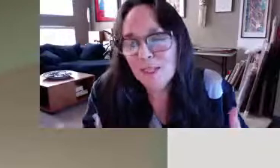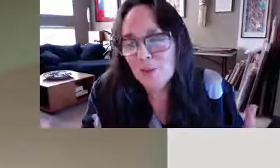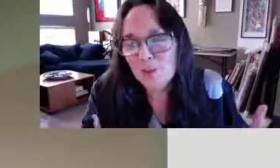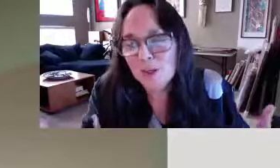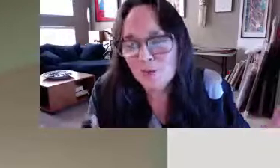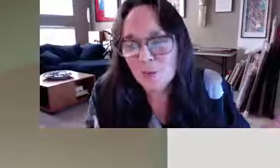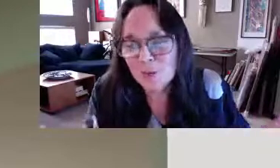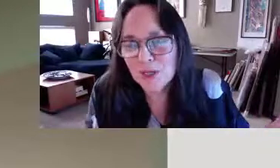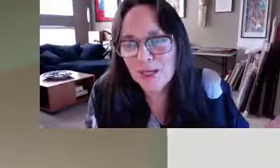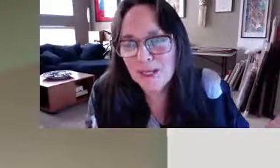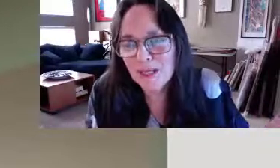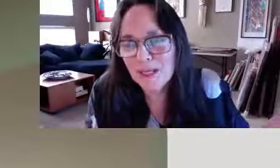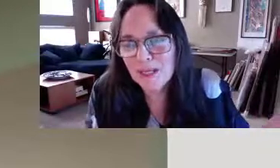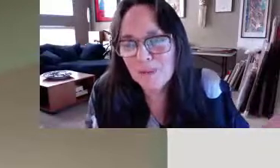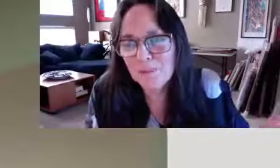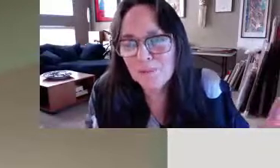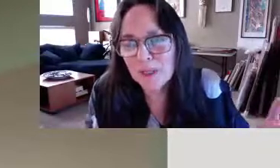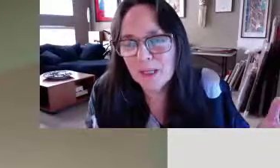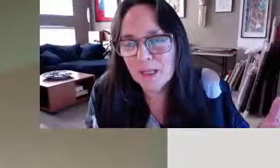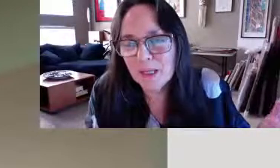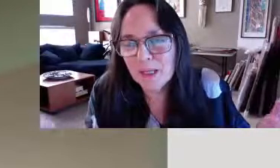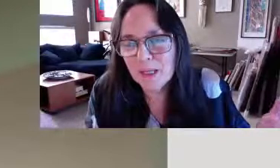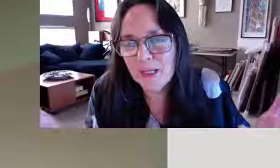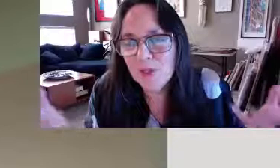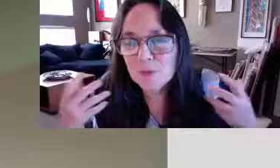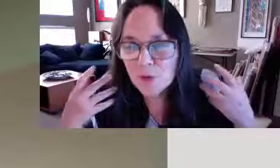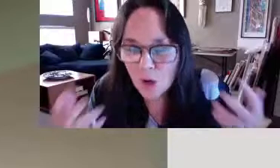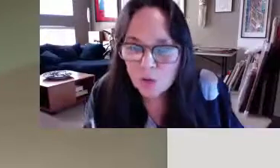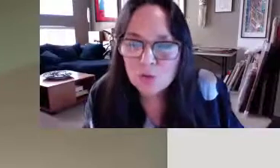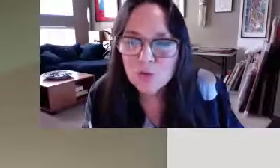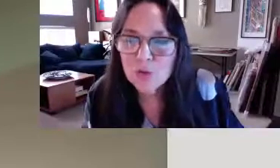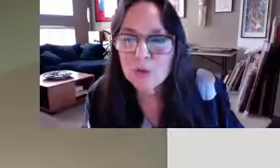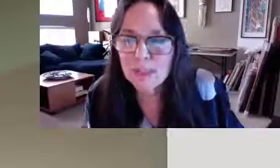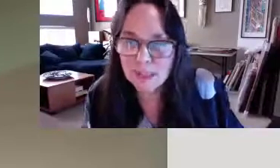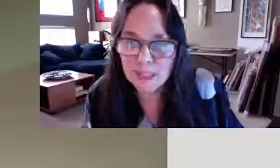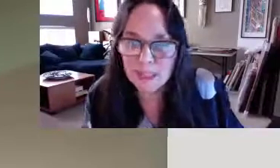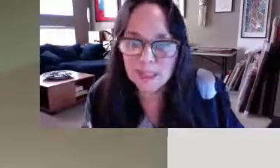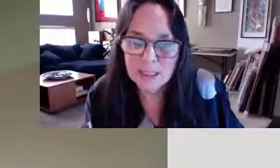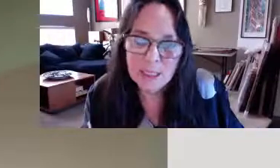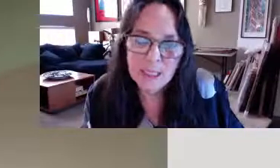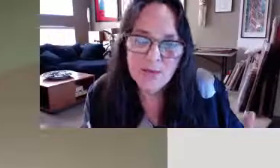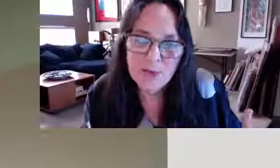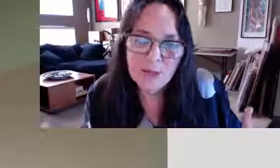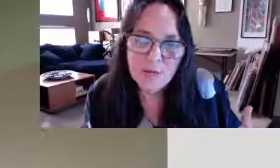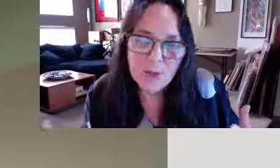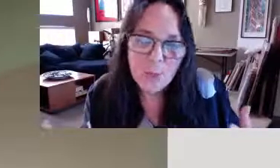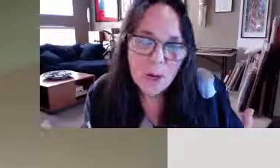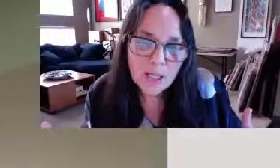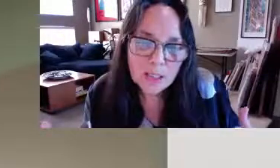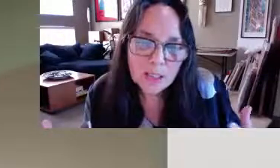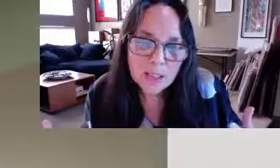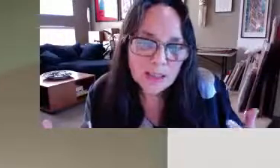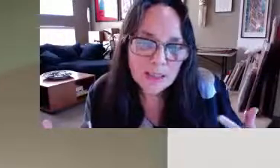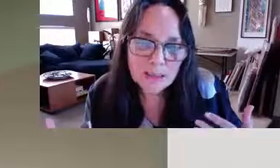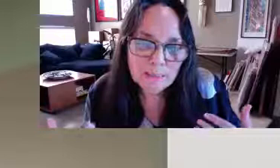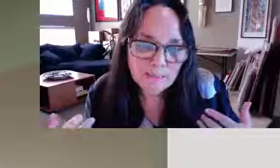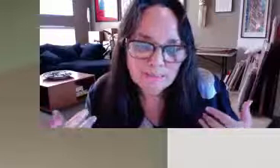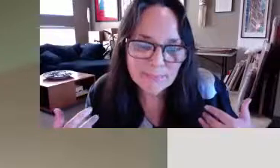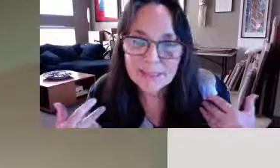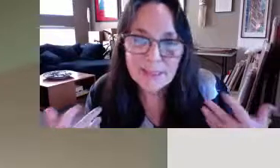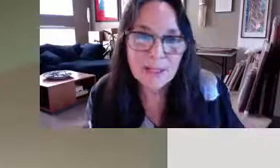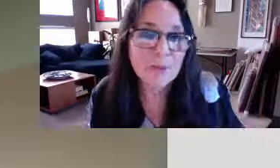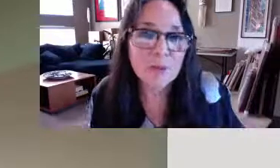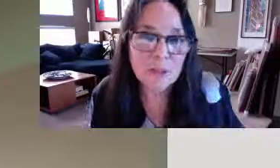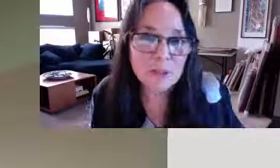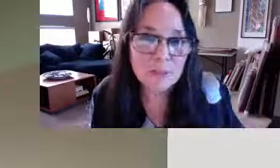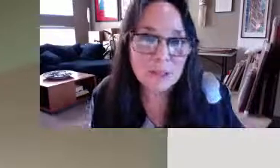so like of course in terms of cultural aesthetics if we think of what aesthetic imperialism is